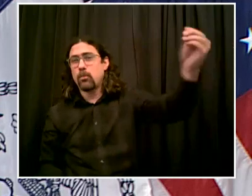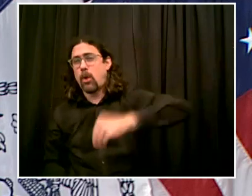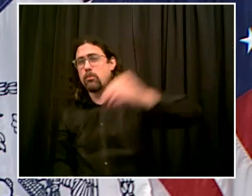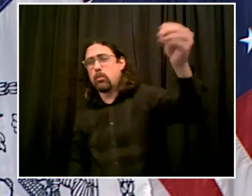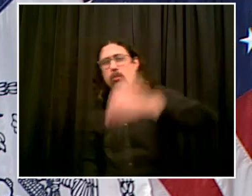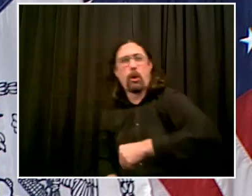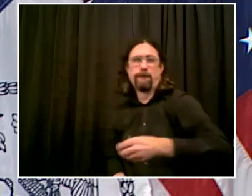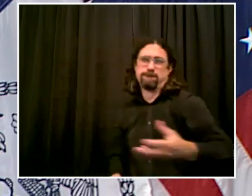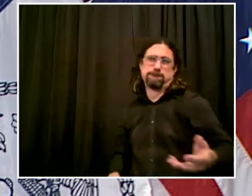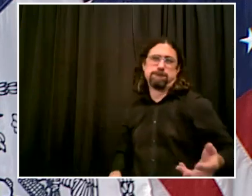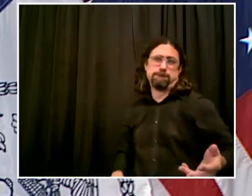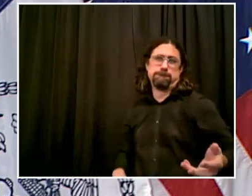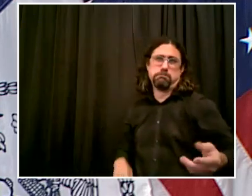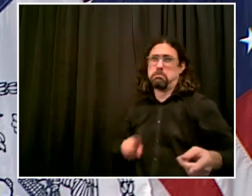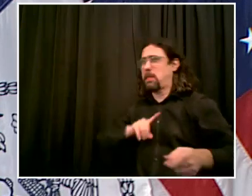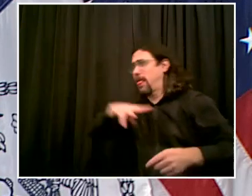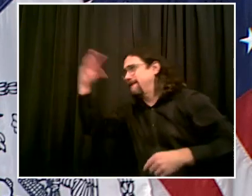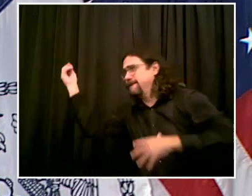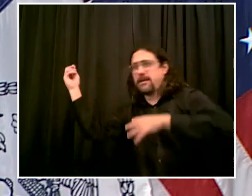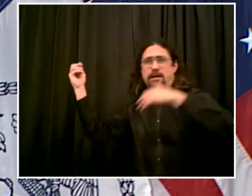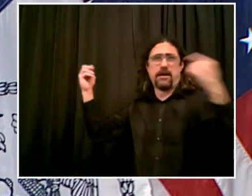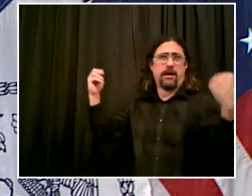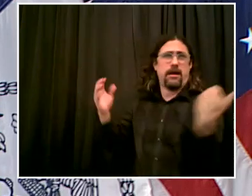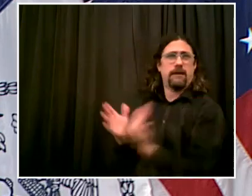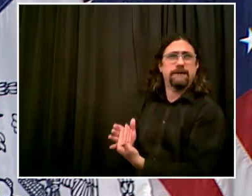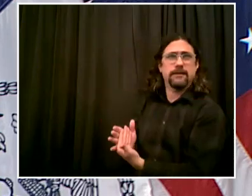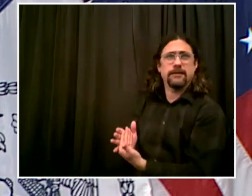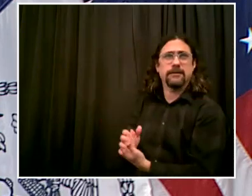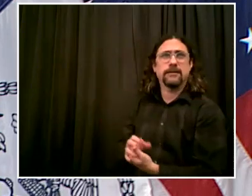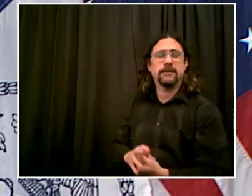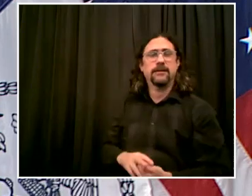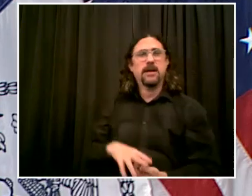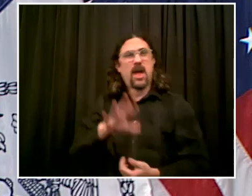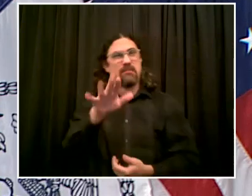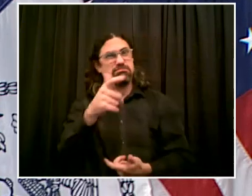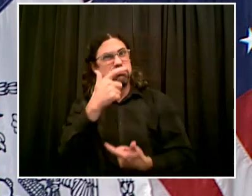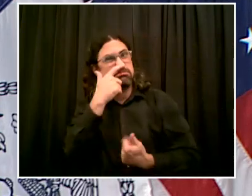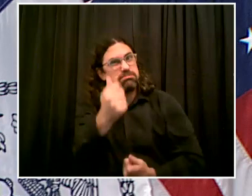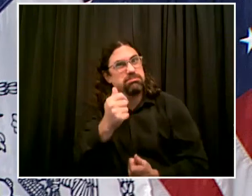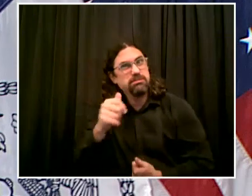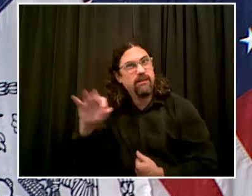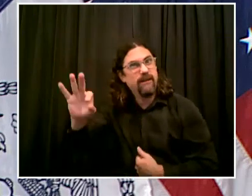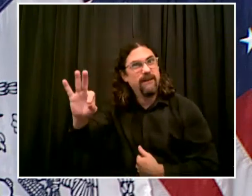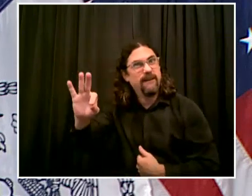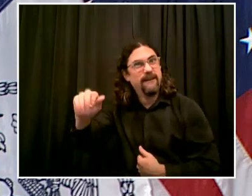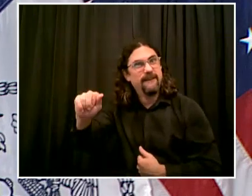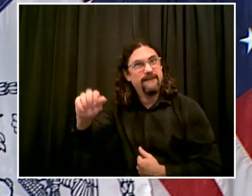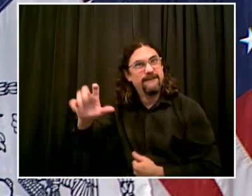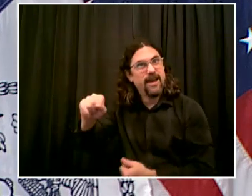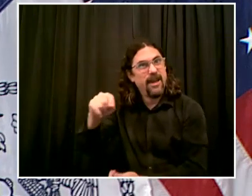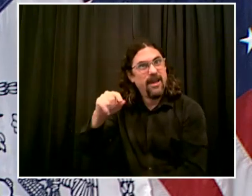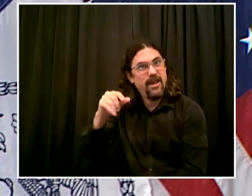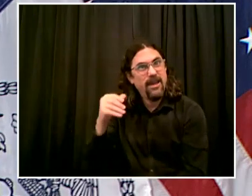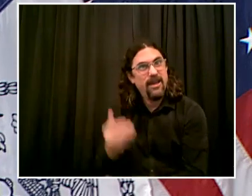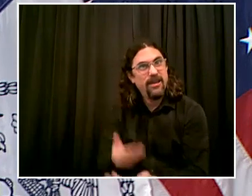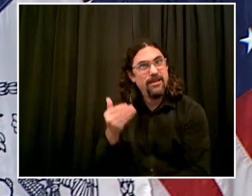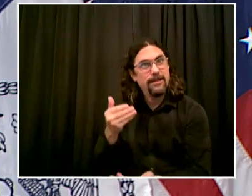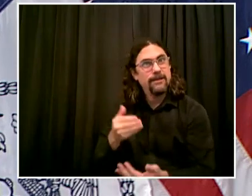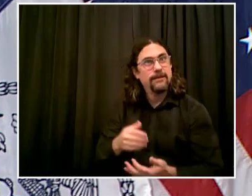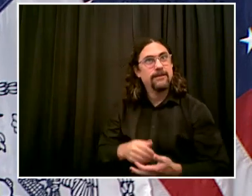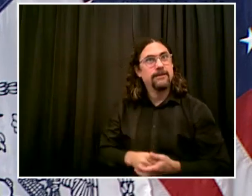YORK CITY HAS MORE MILLIONAIRES